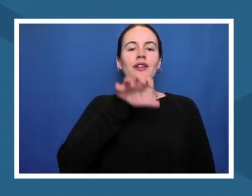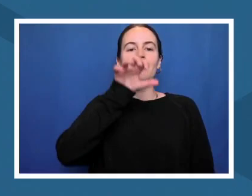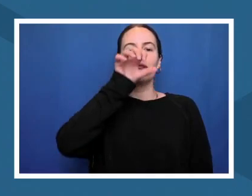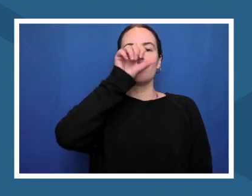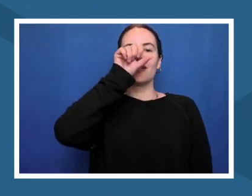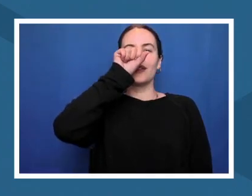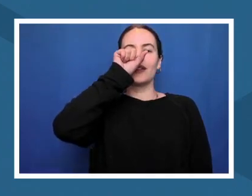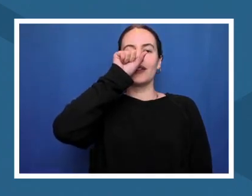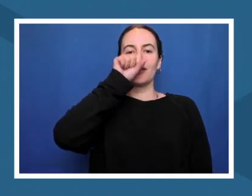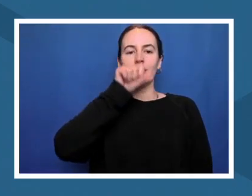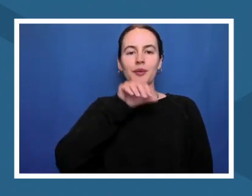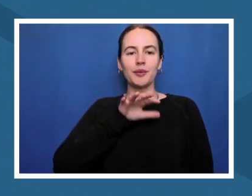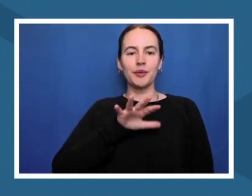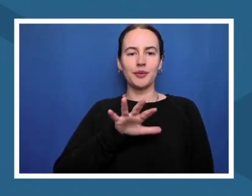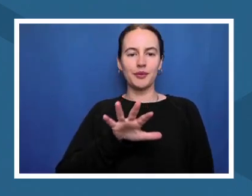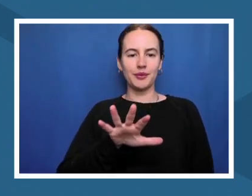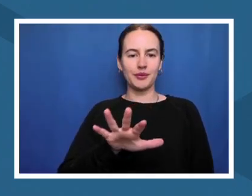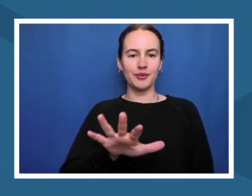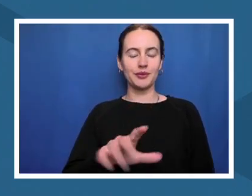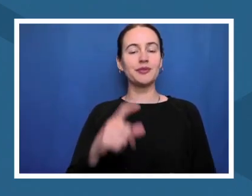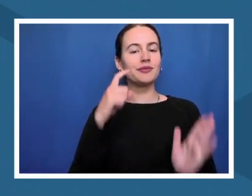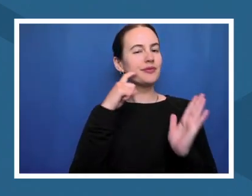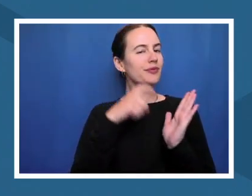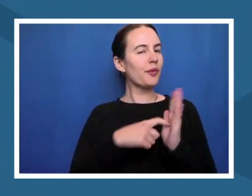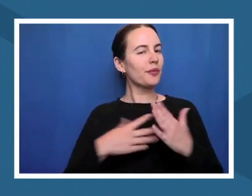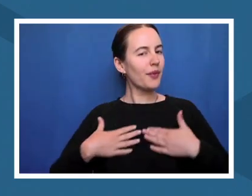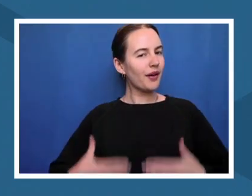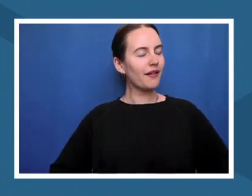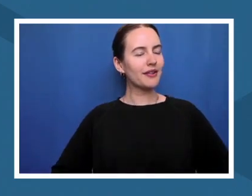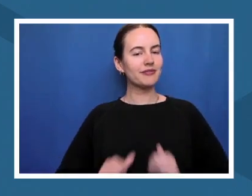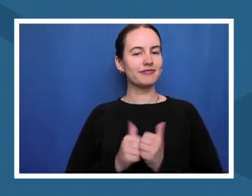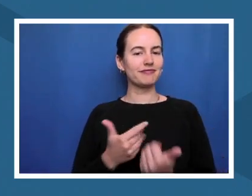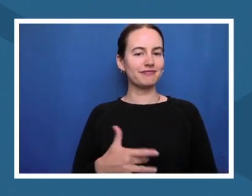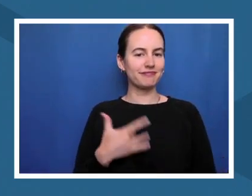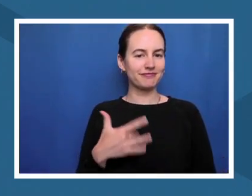and notice how your body feels